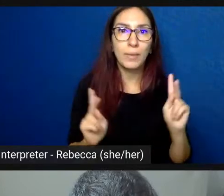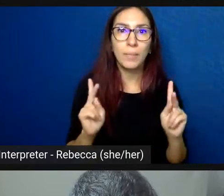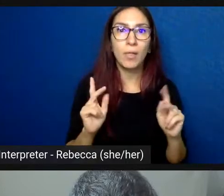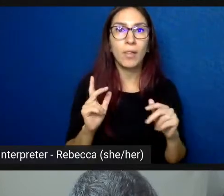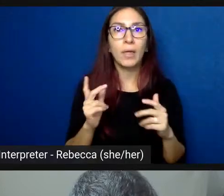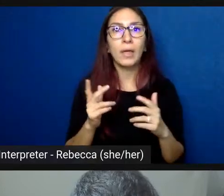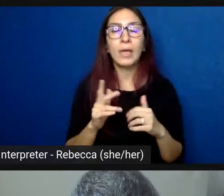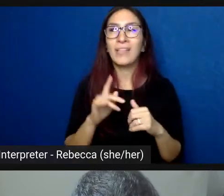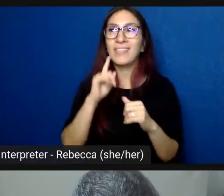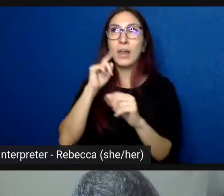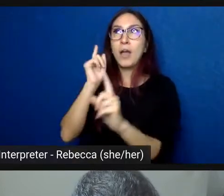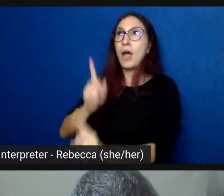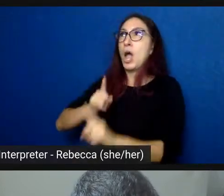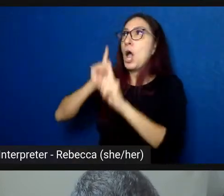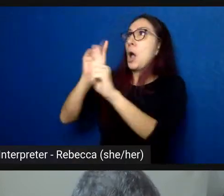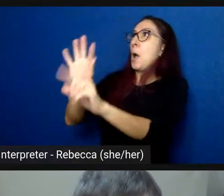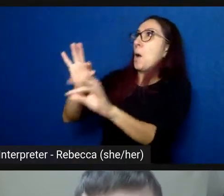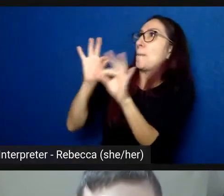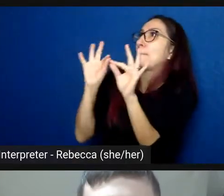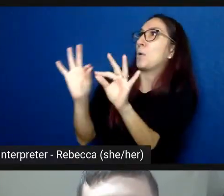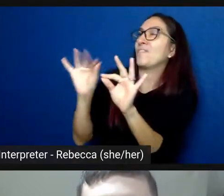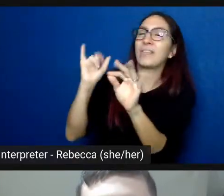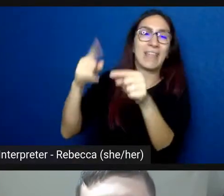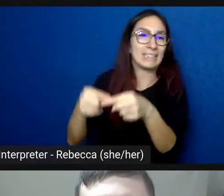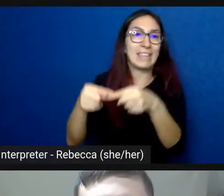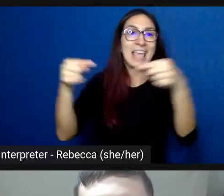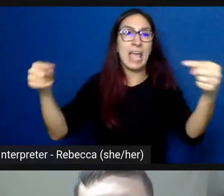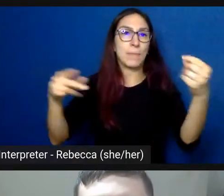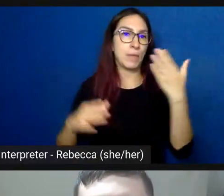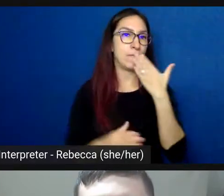And this is one of the messages I would love to bring across.